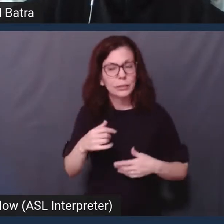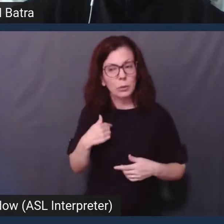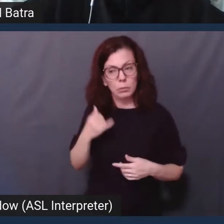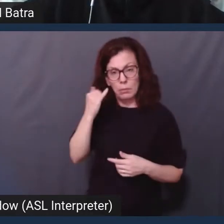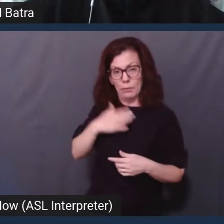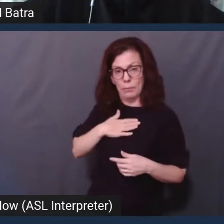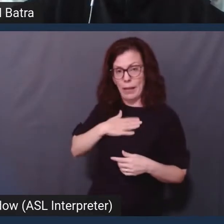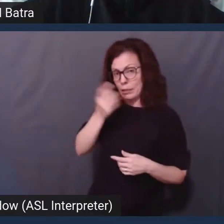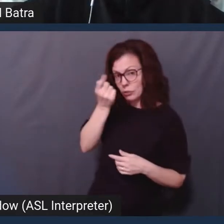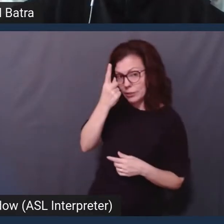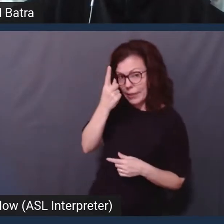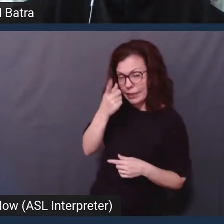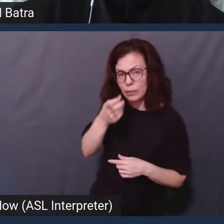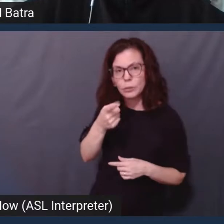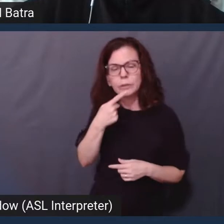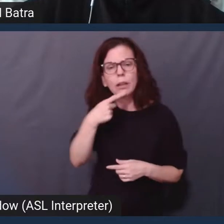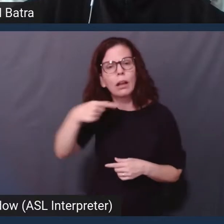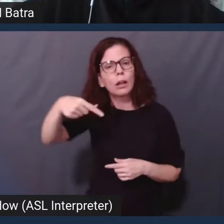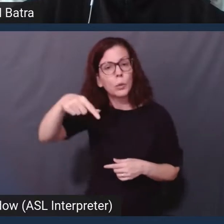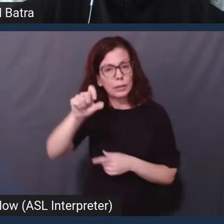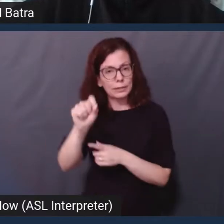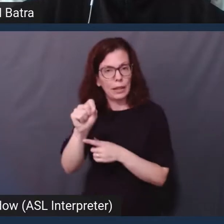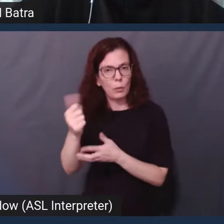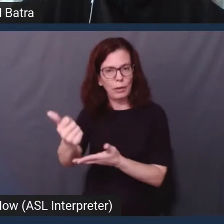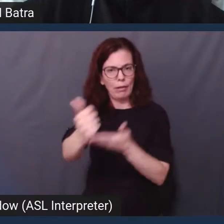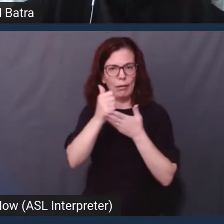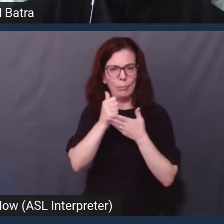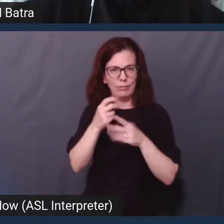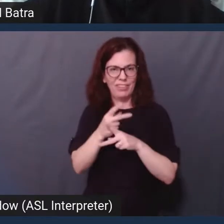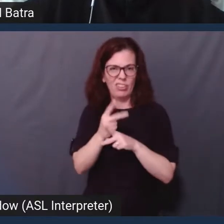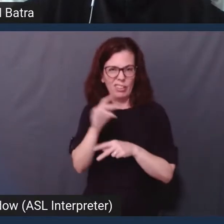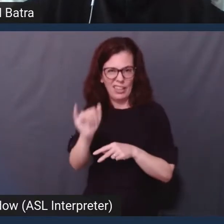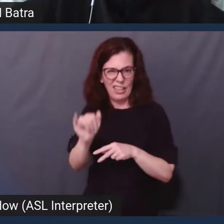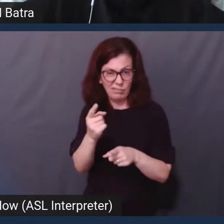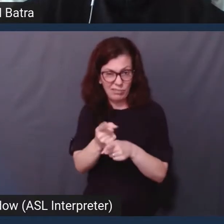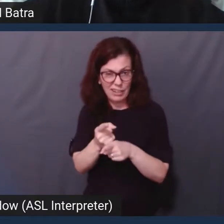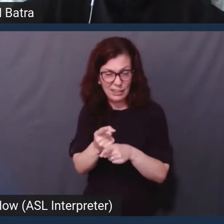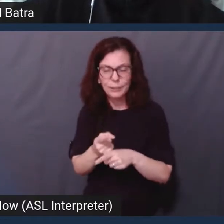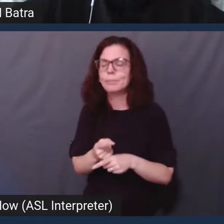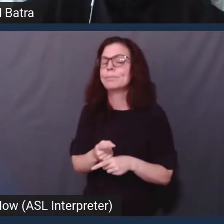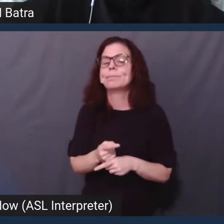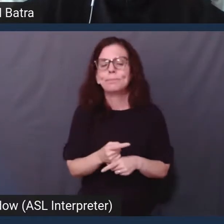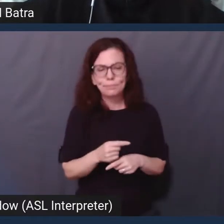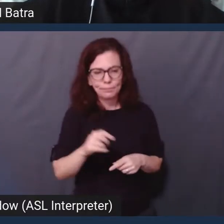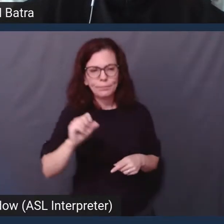you're saying that QuickSight helps me with that. Yes. So you're absolutely right.